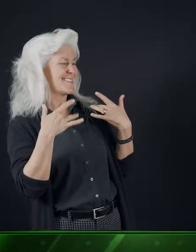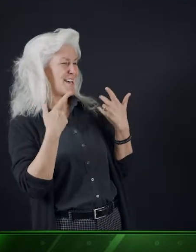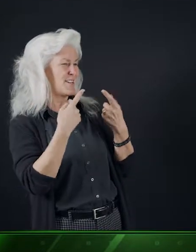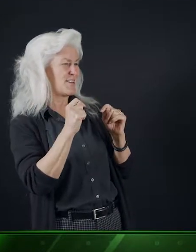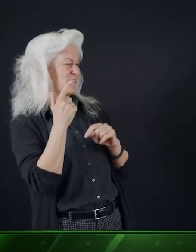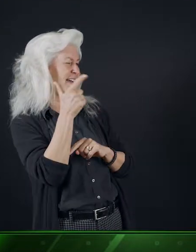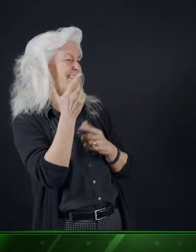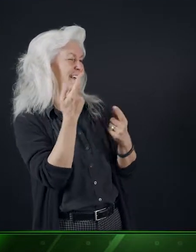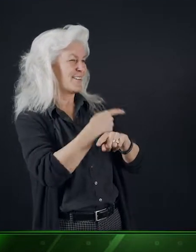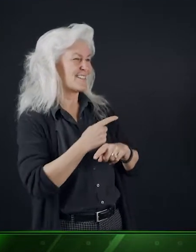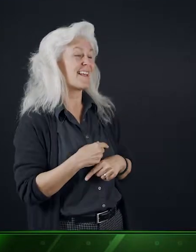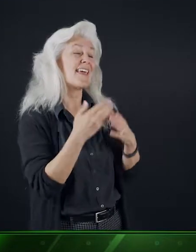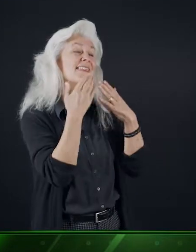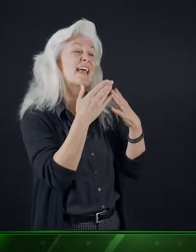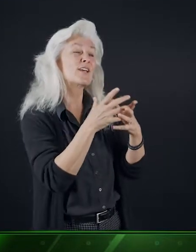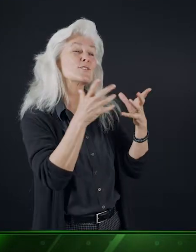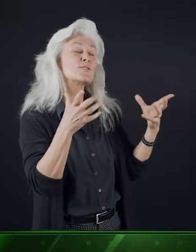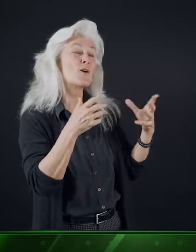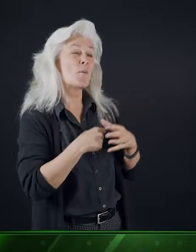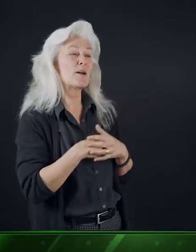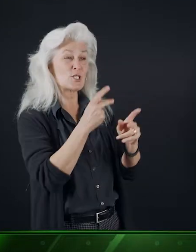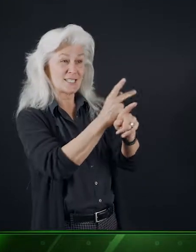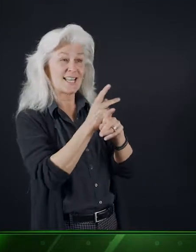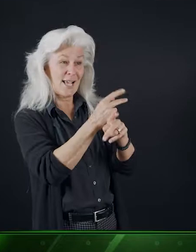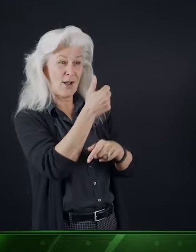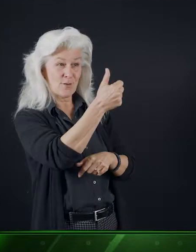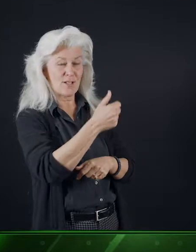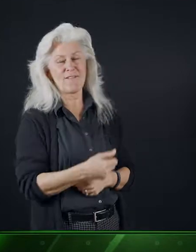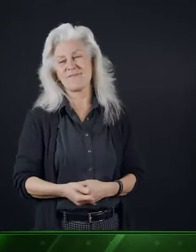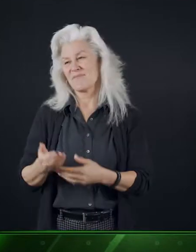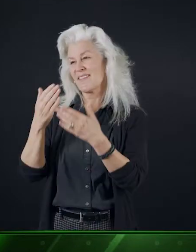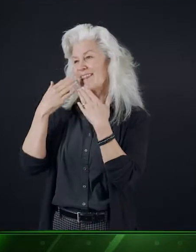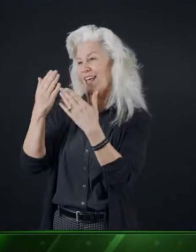Oftentimes when people think about gaming, their first thought is play.